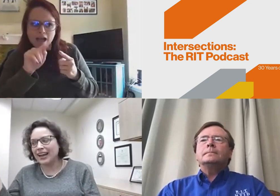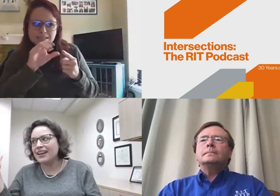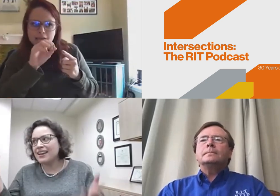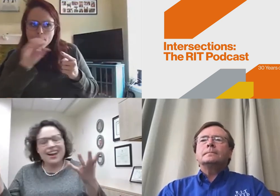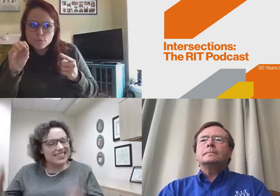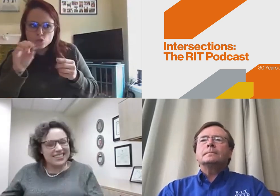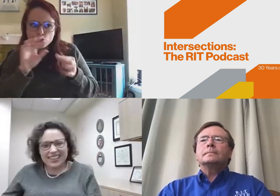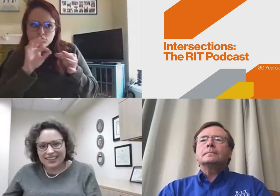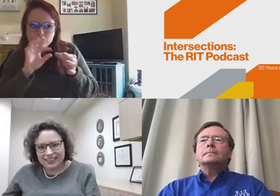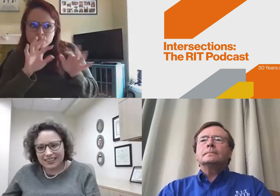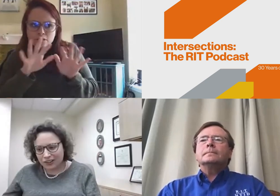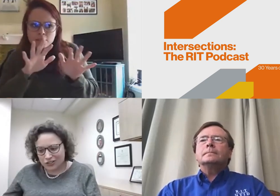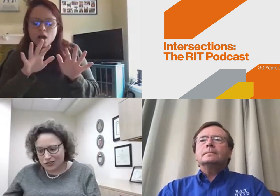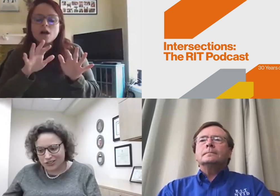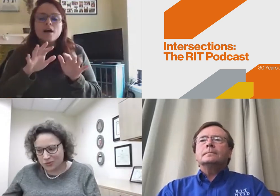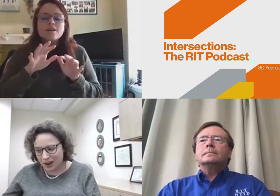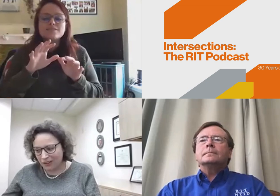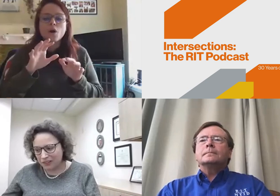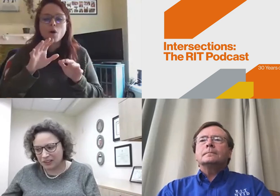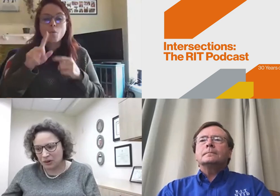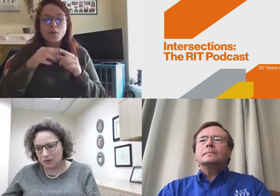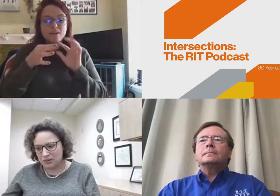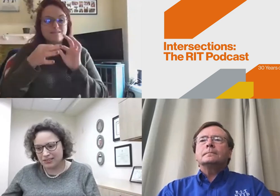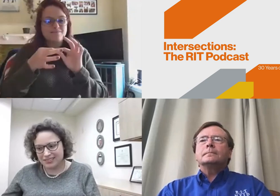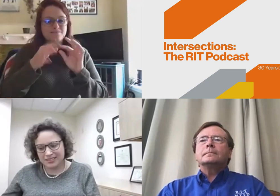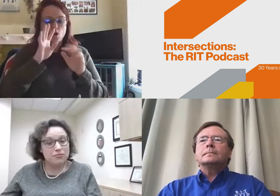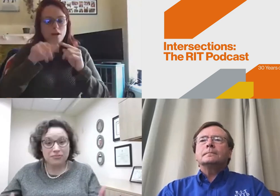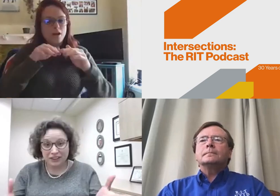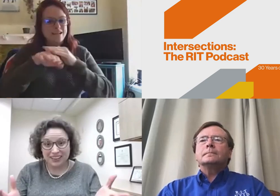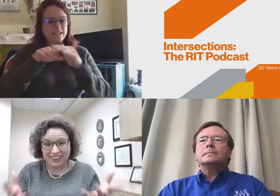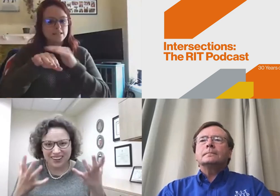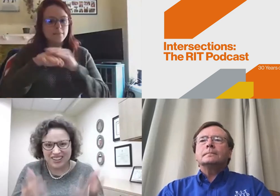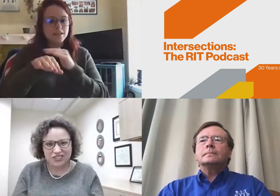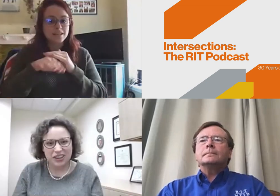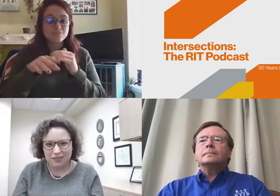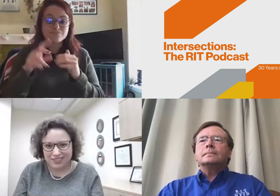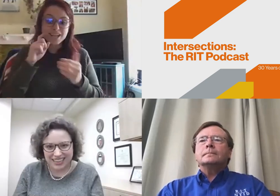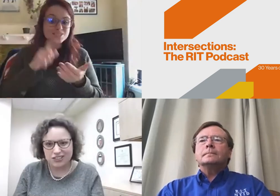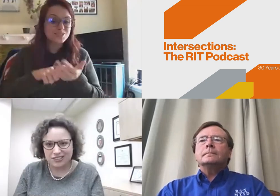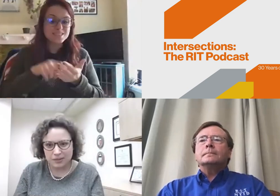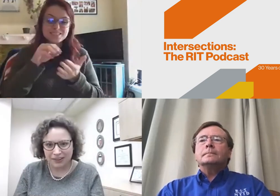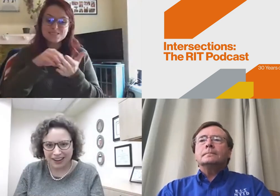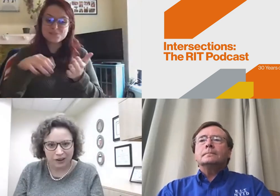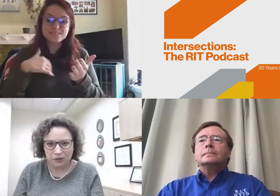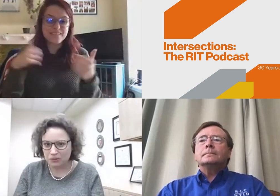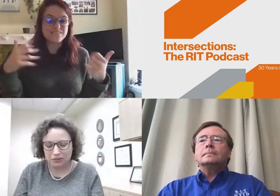And I see it in our students as well, some fear in our initial conversations about how